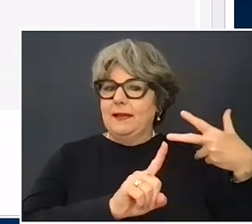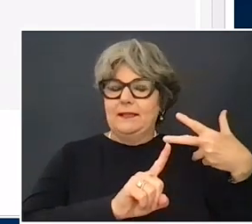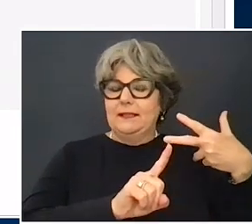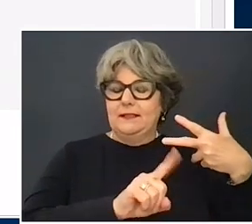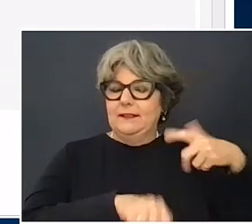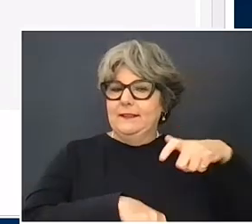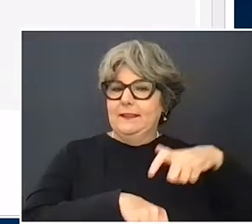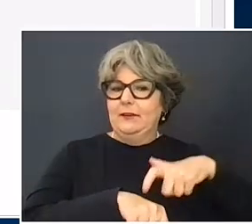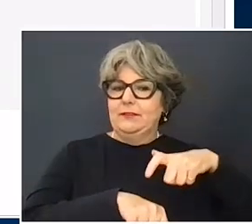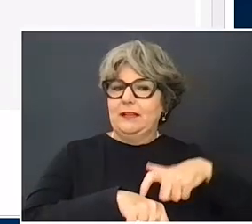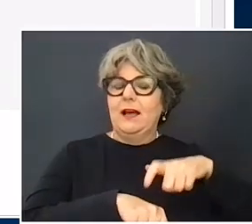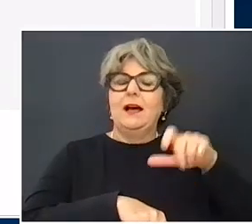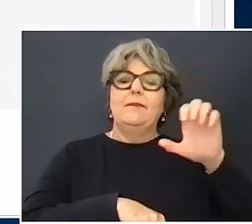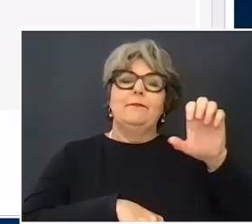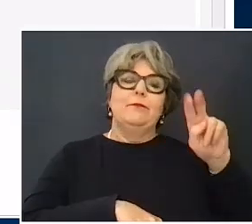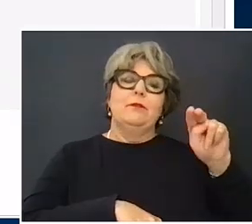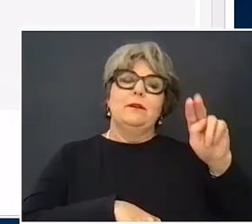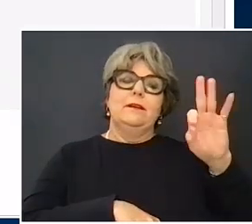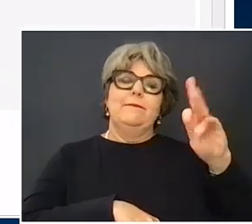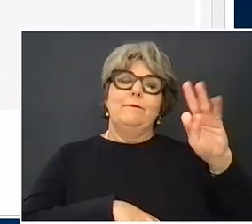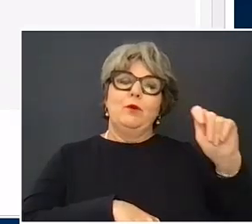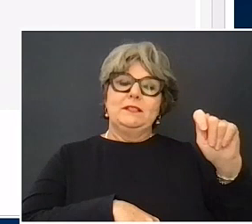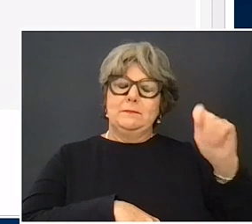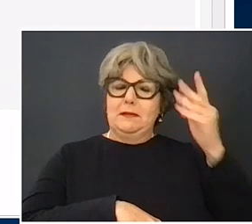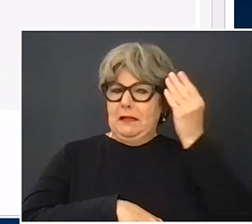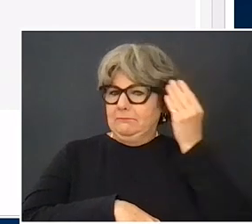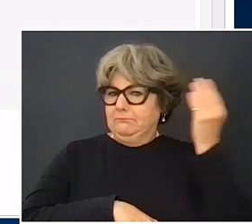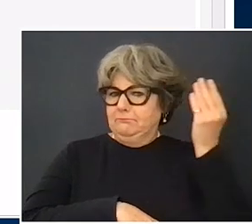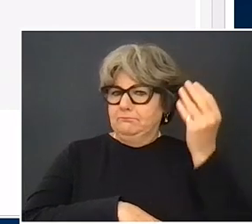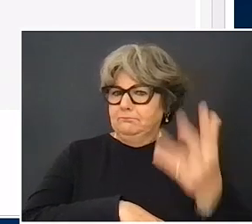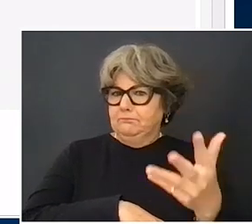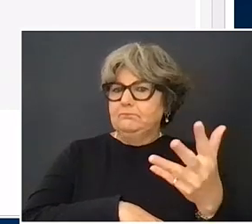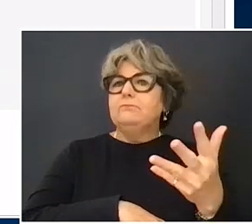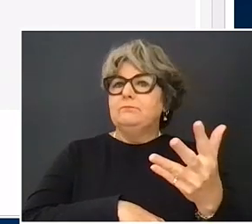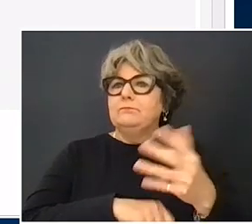So I wanted to point that out to everyone.